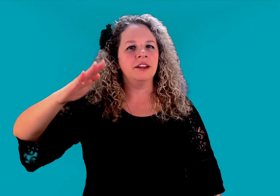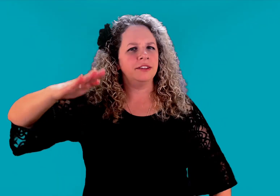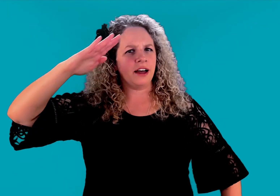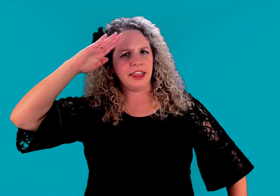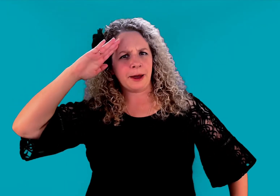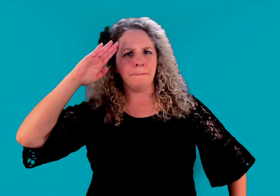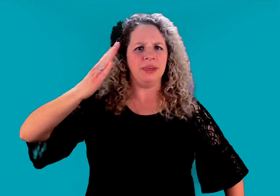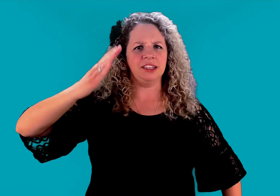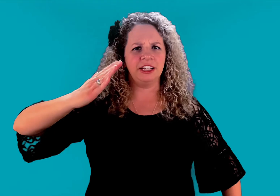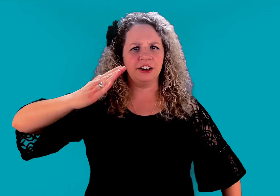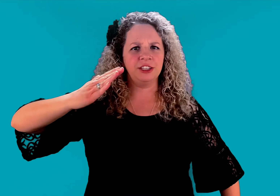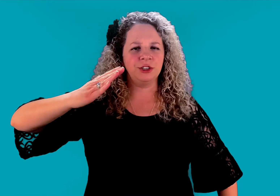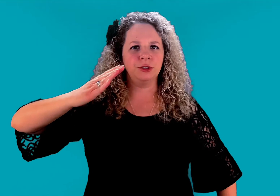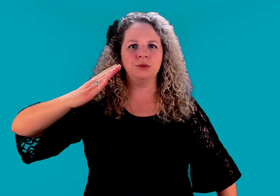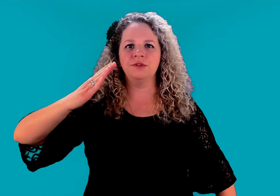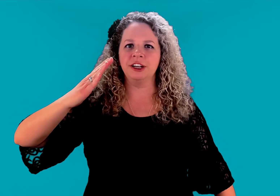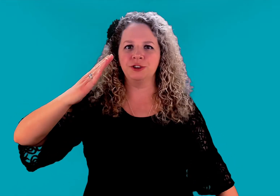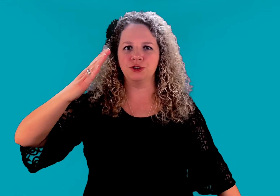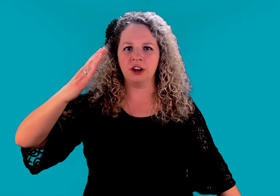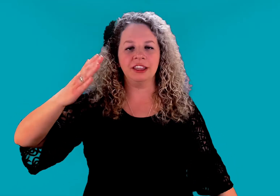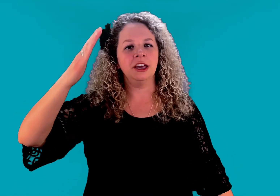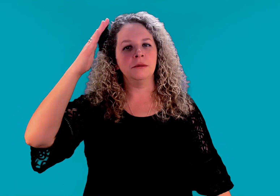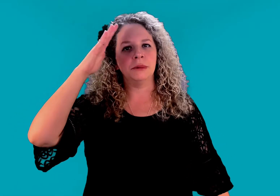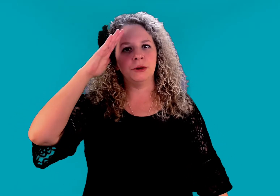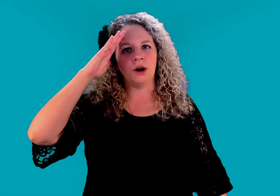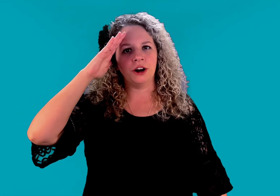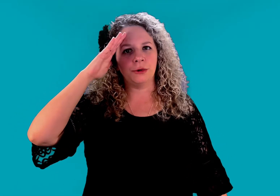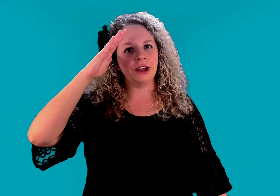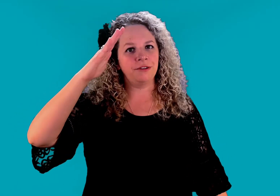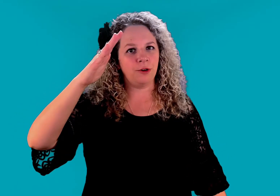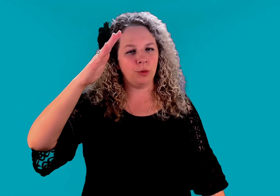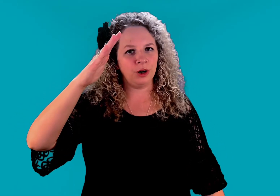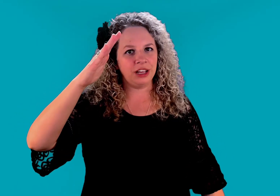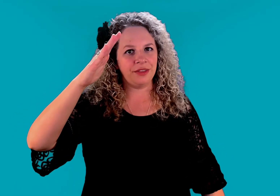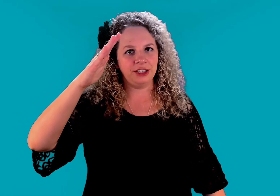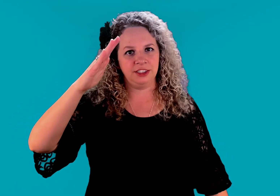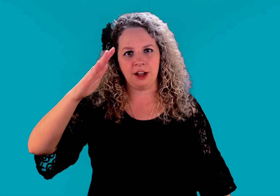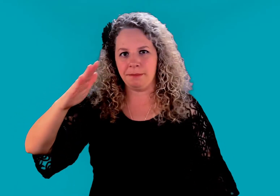not like a military salute very strongly, but you are going forward and then stopping.